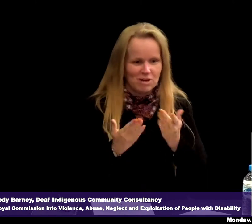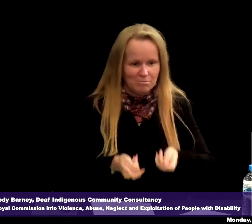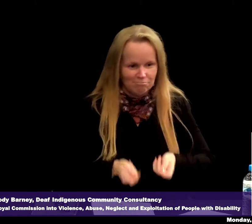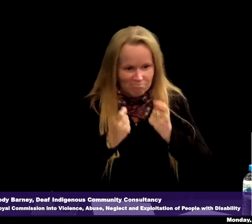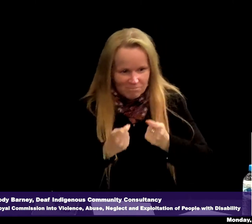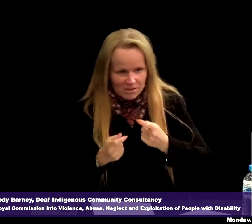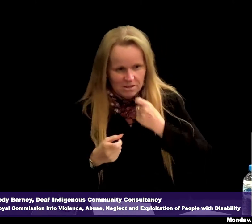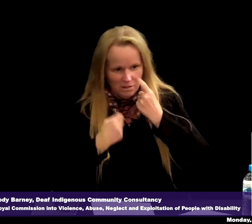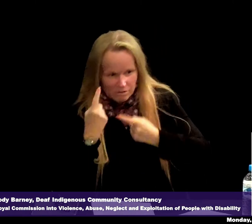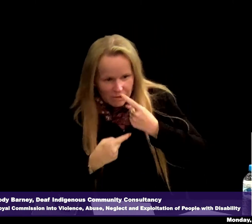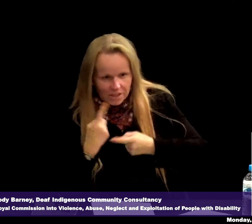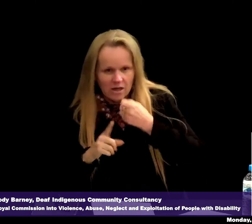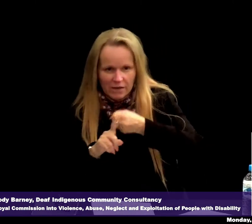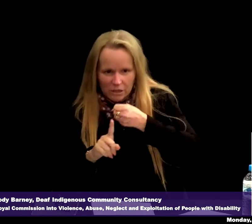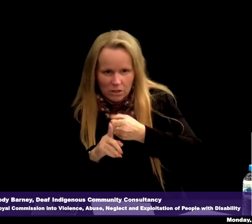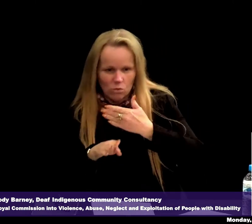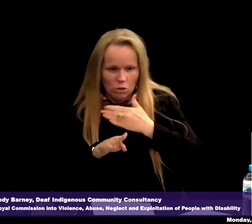I really try to improve the community.